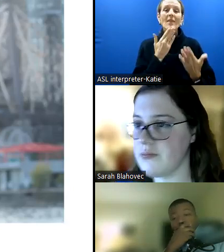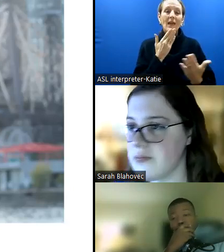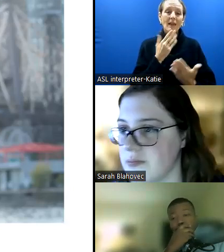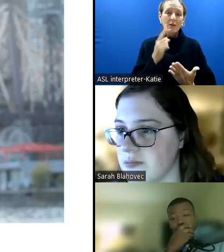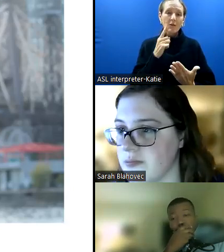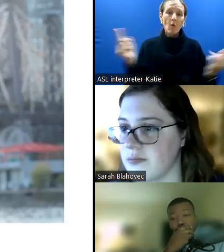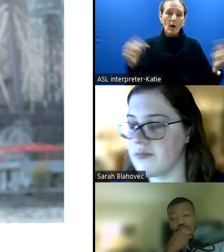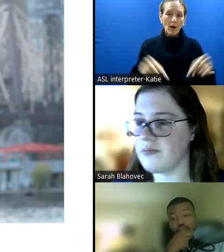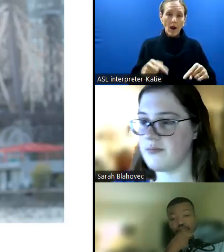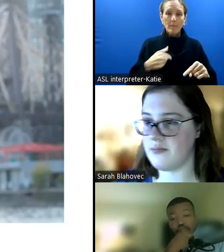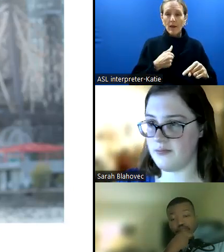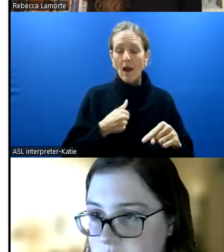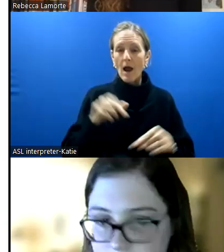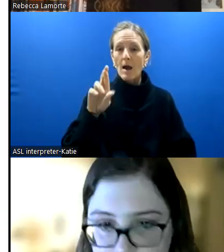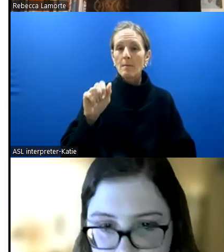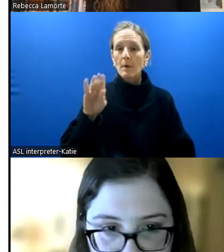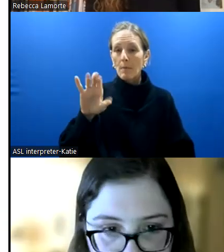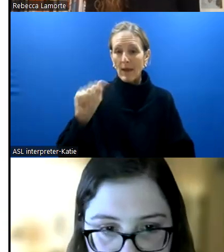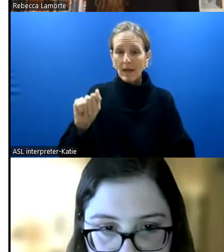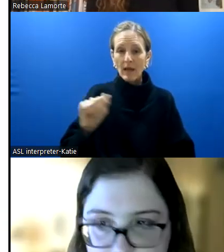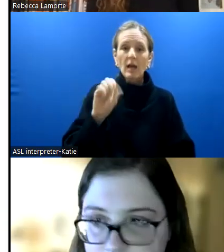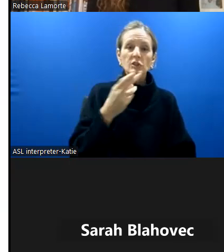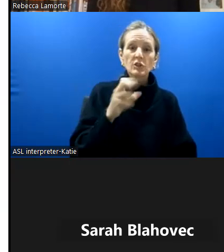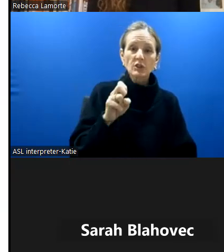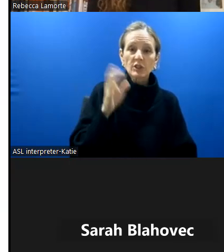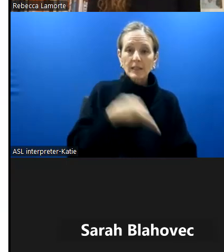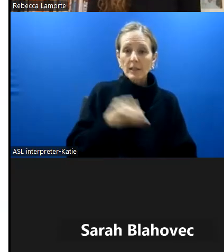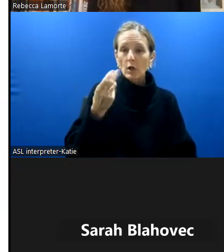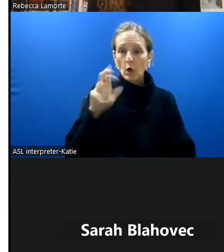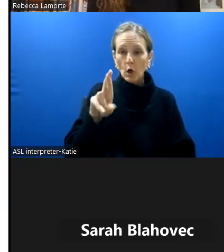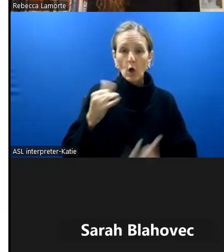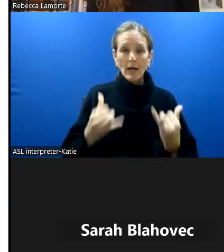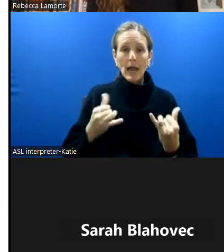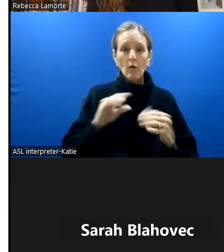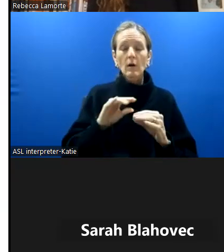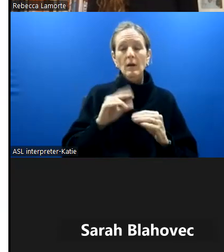I'm Rebecca Lamorte. I use she/her pronouns. To start with a visual description, I'm a white woman